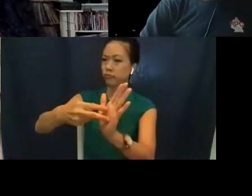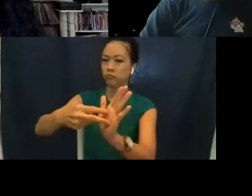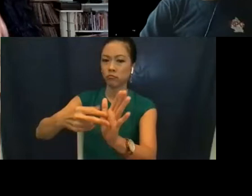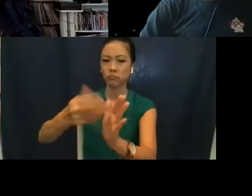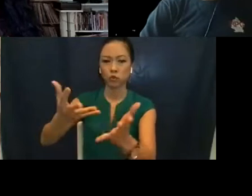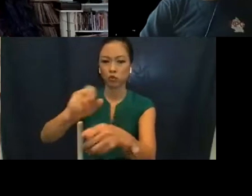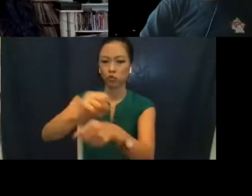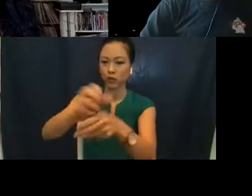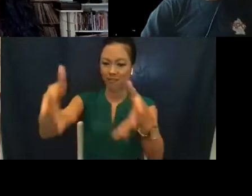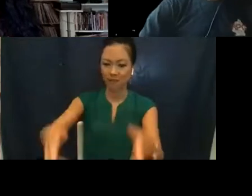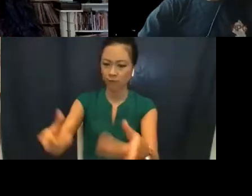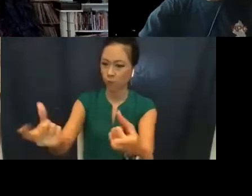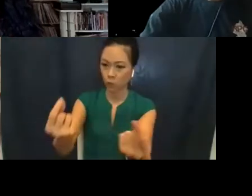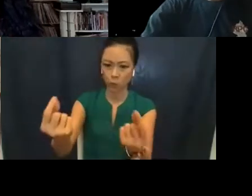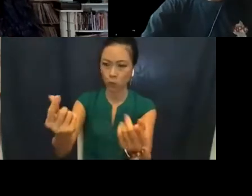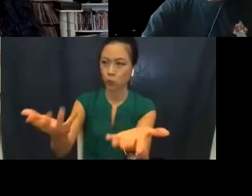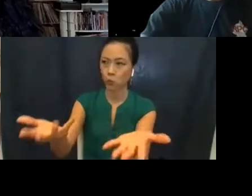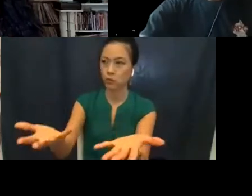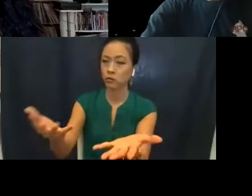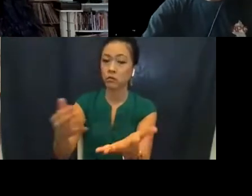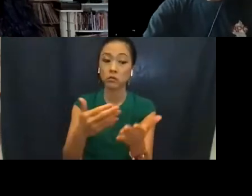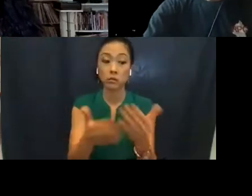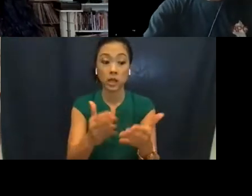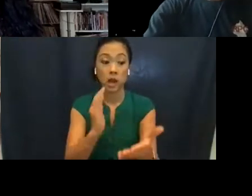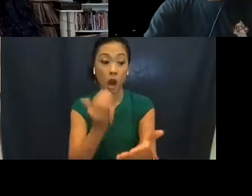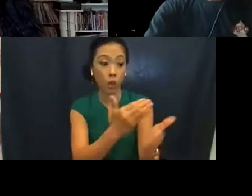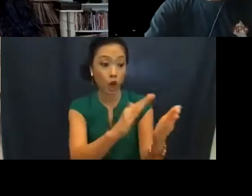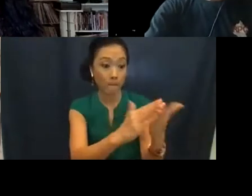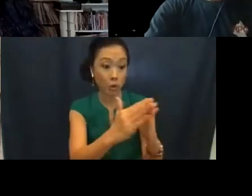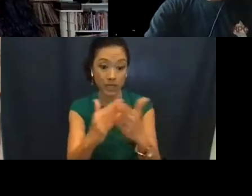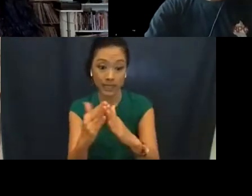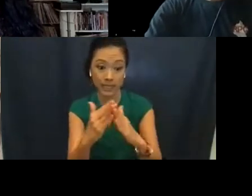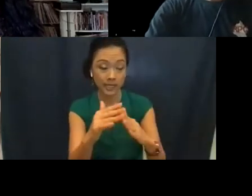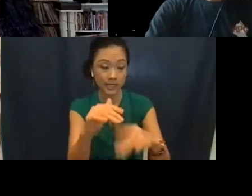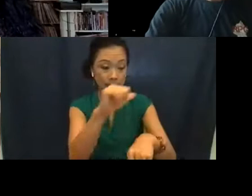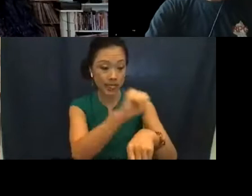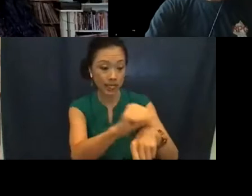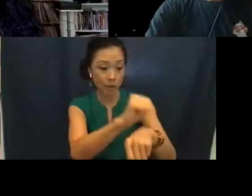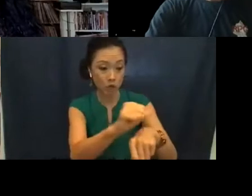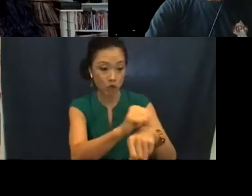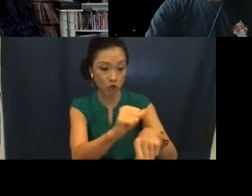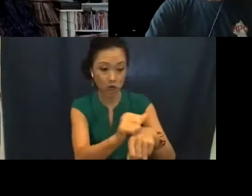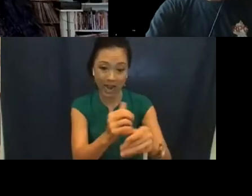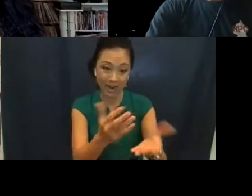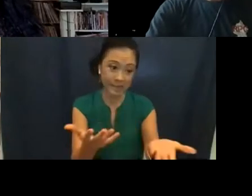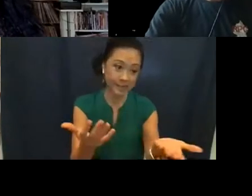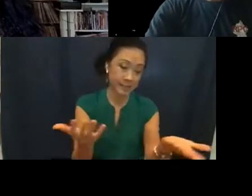our communities is not as afforded us right now as it was or the ways we work now are